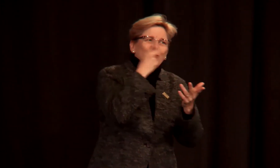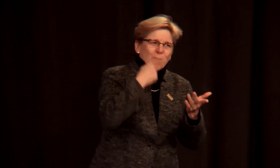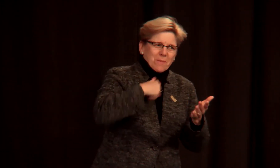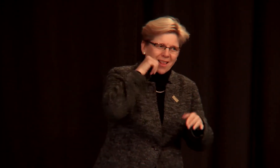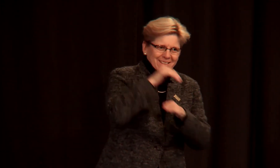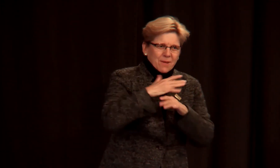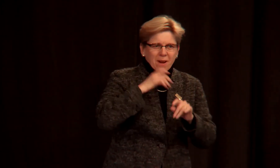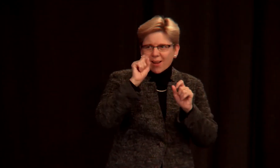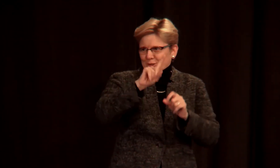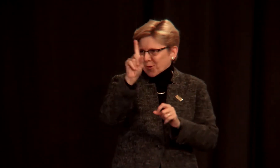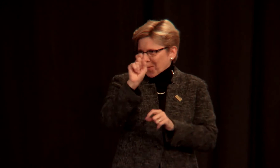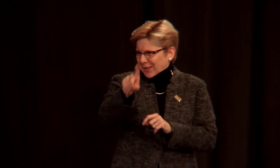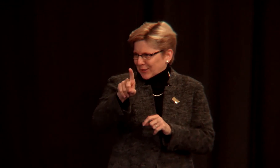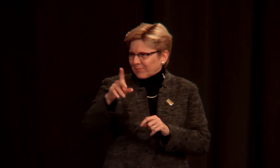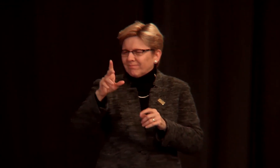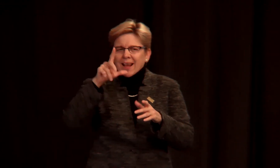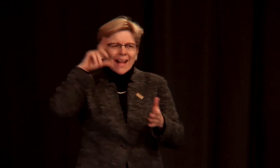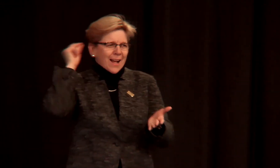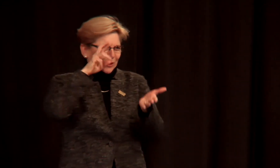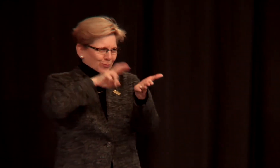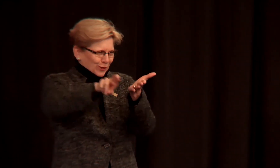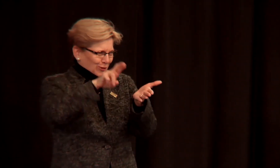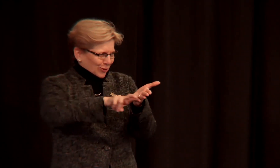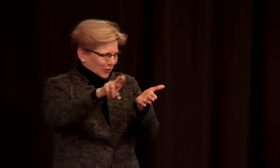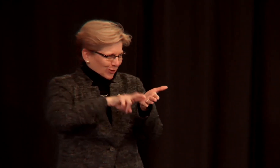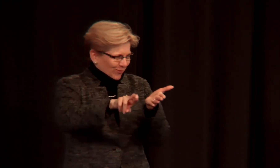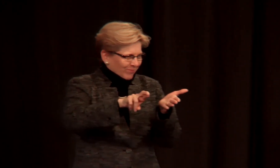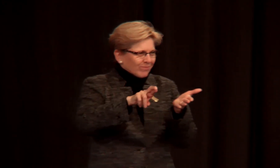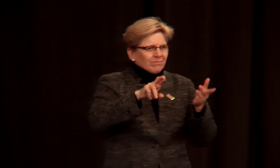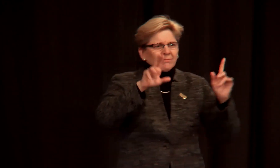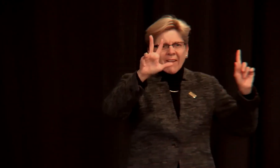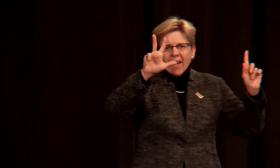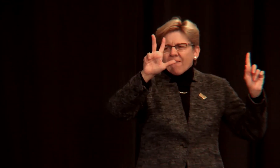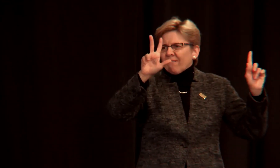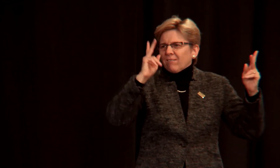saw me talk about this last night, I was talking about the research we're doing at Gallaudet